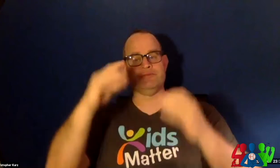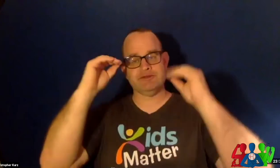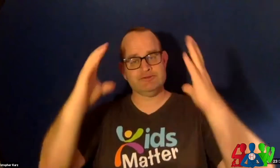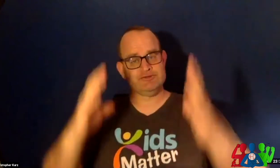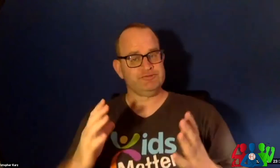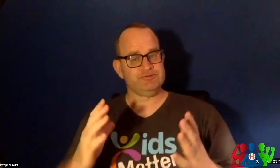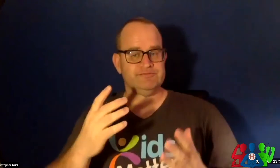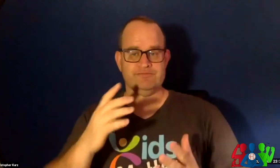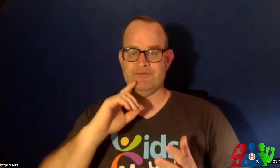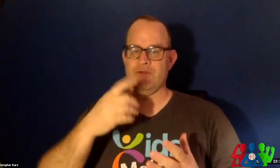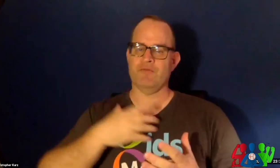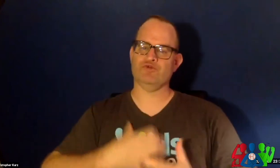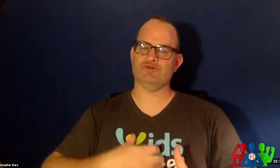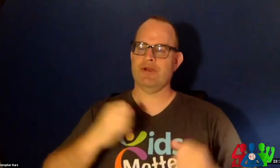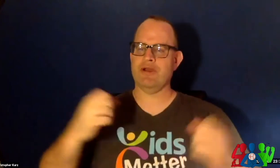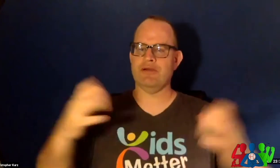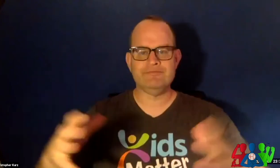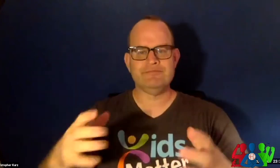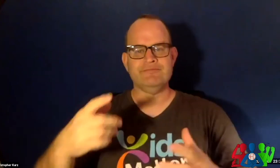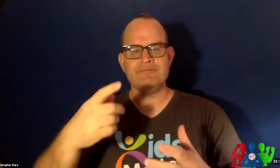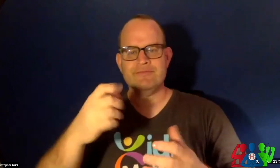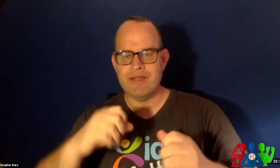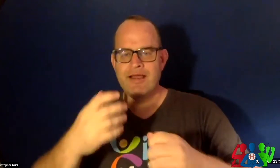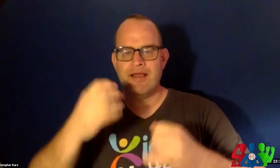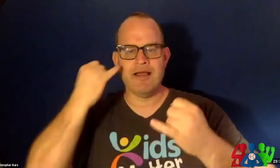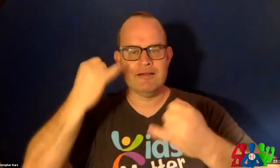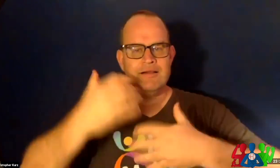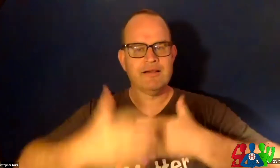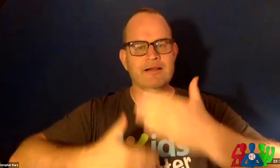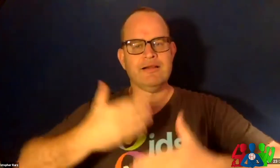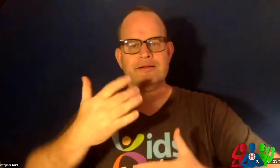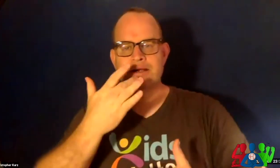specifically stories that would not be for sale.